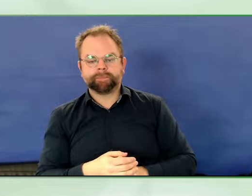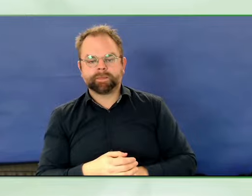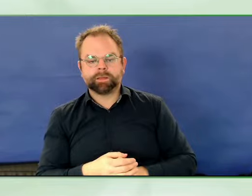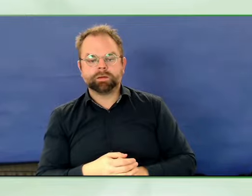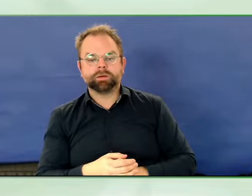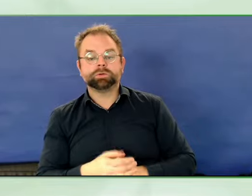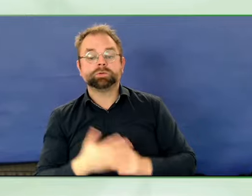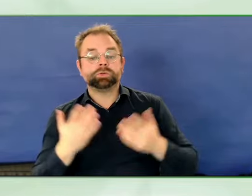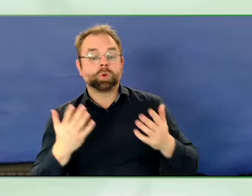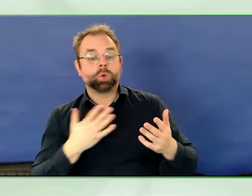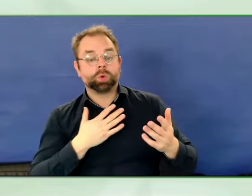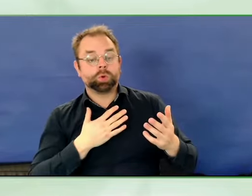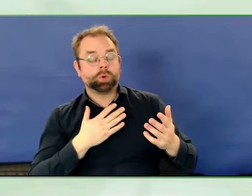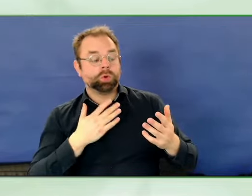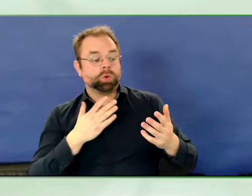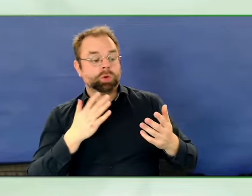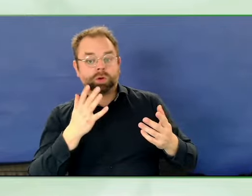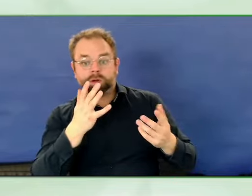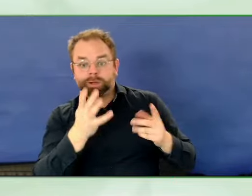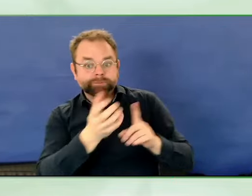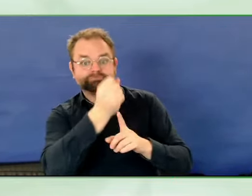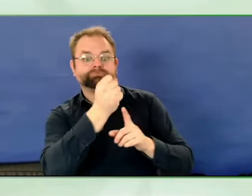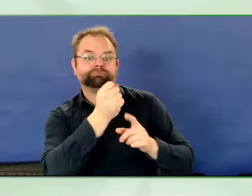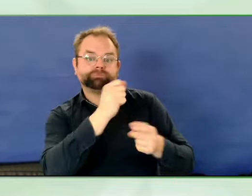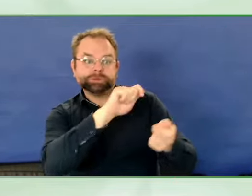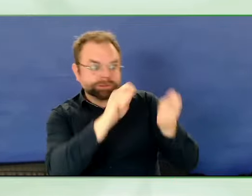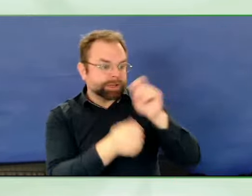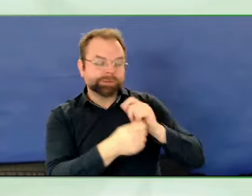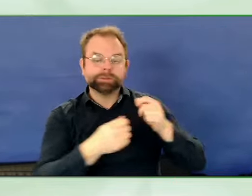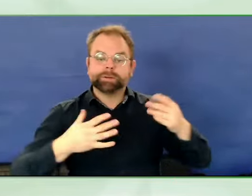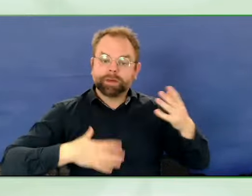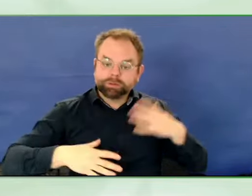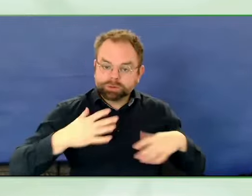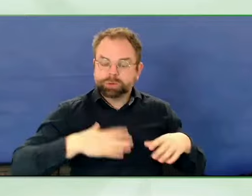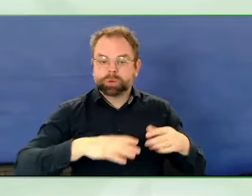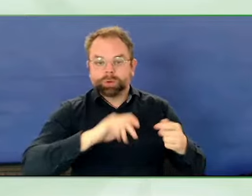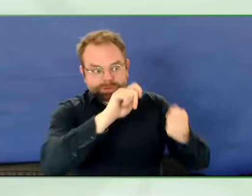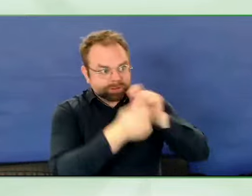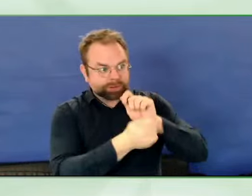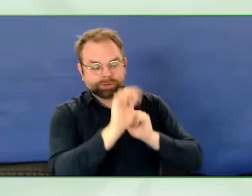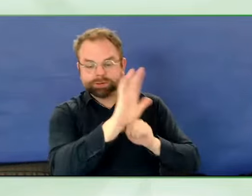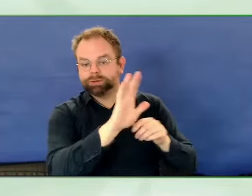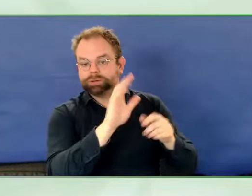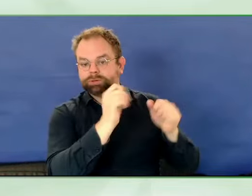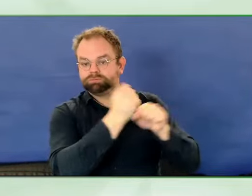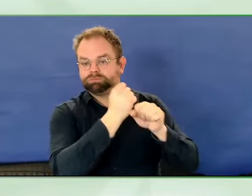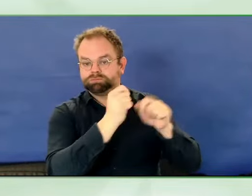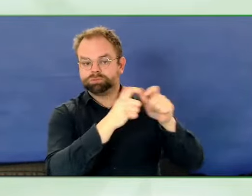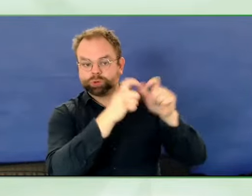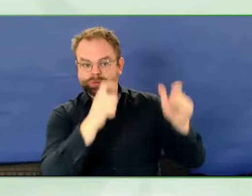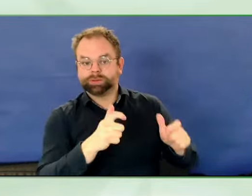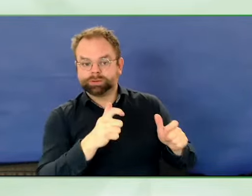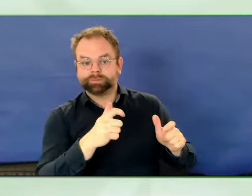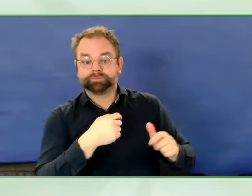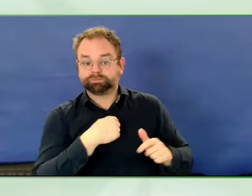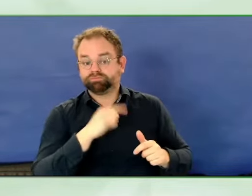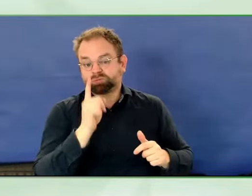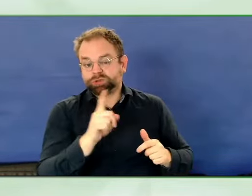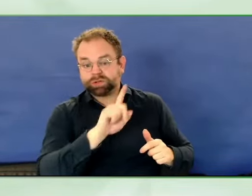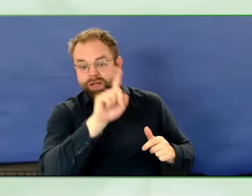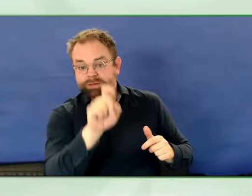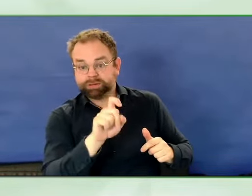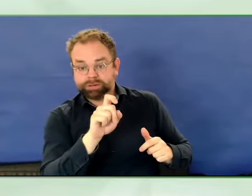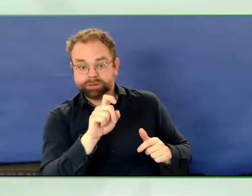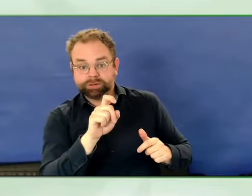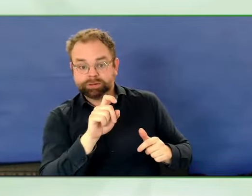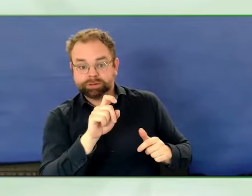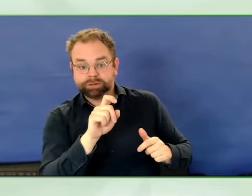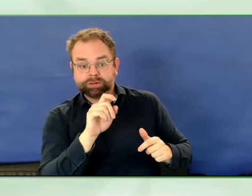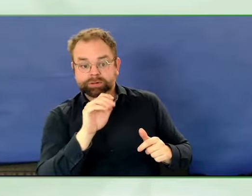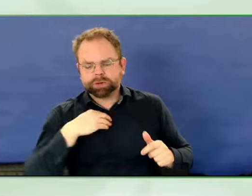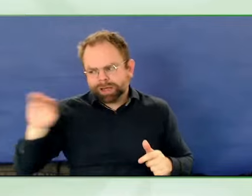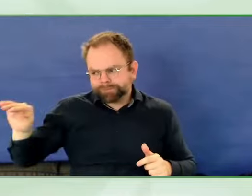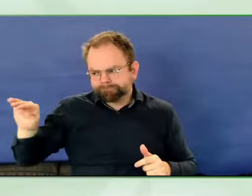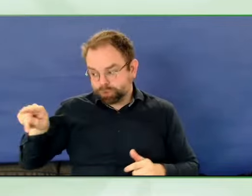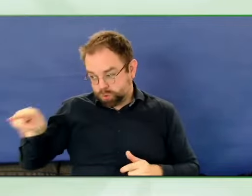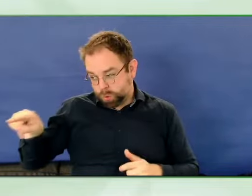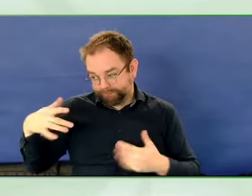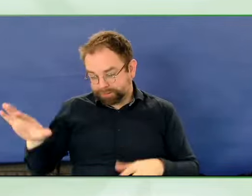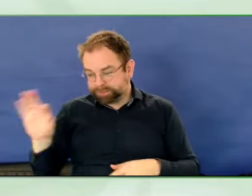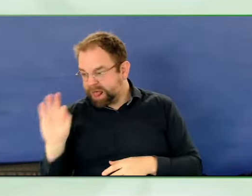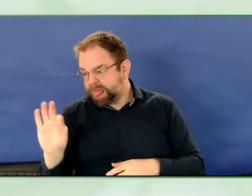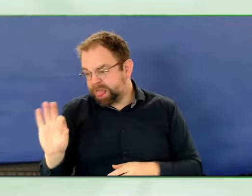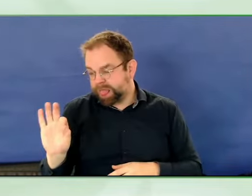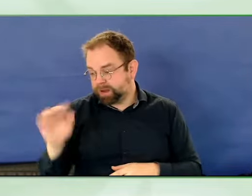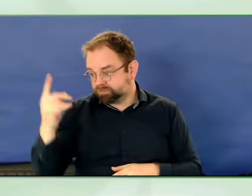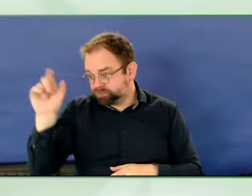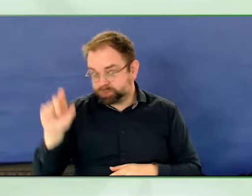Just think that the irritation, just going back to that, people, renting,